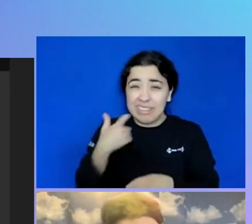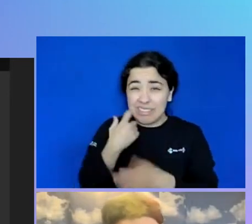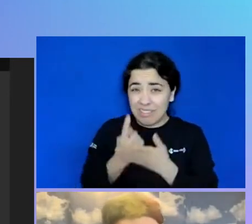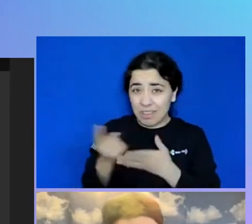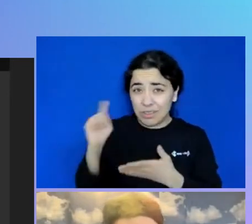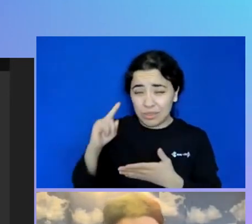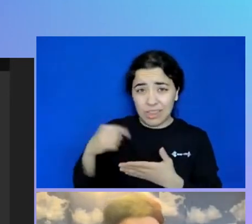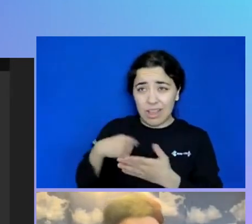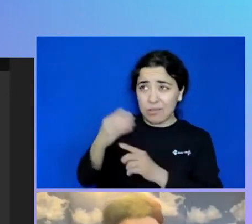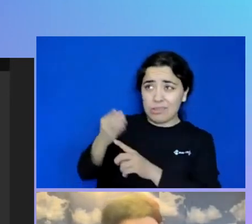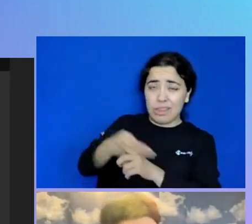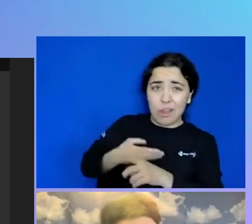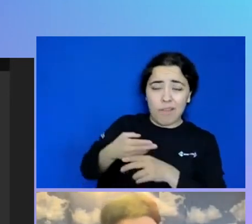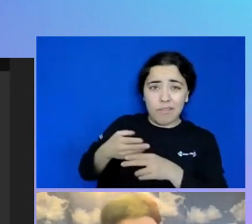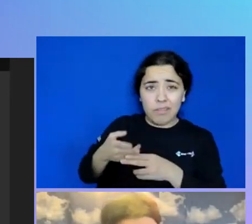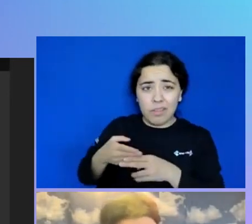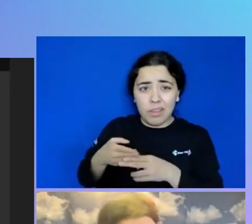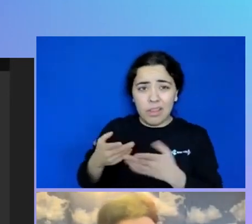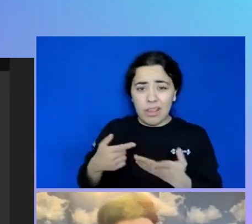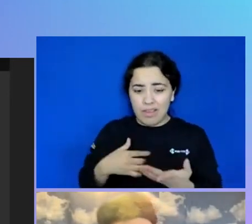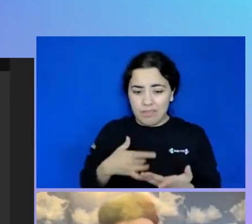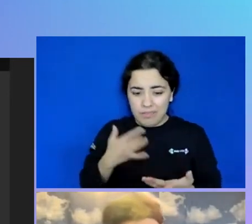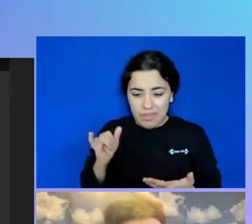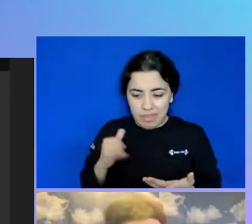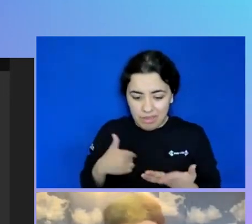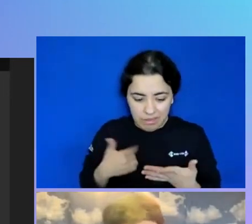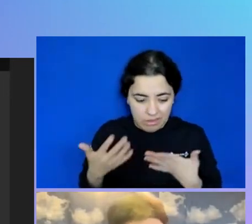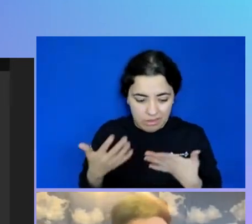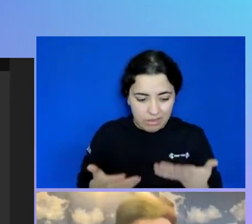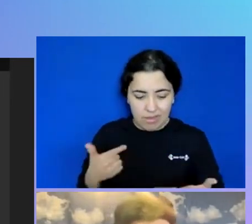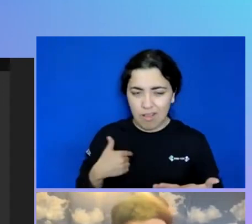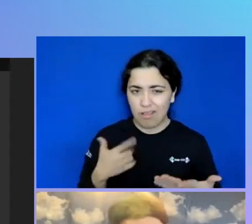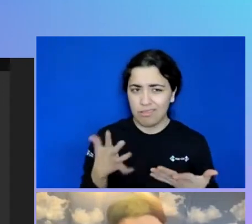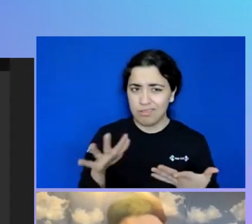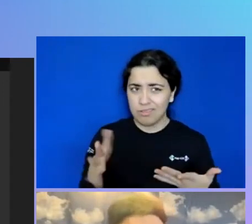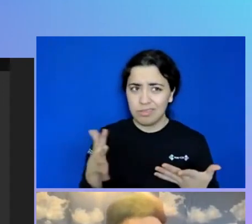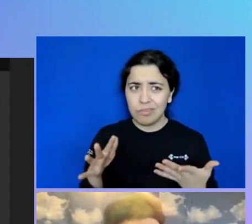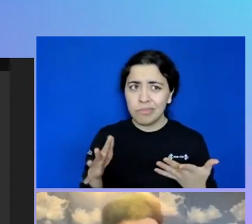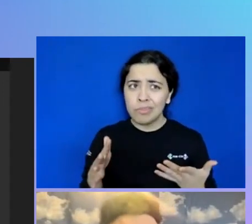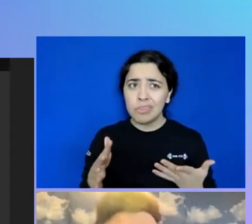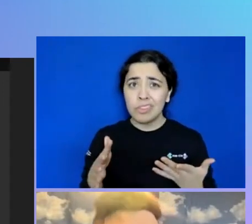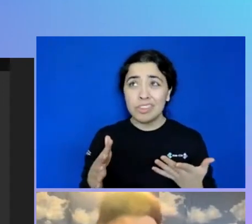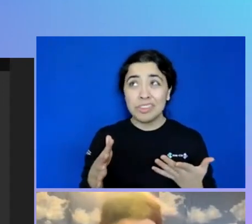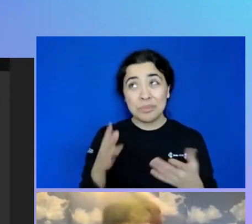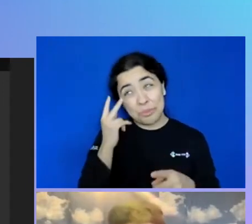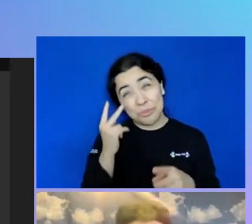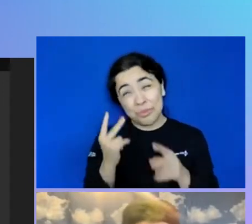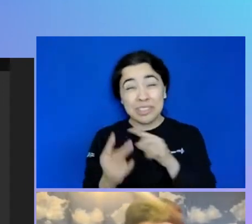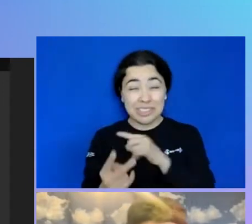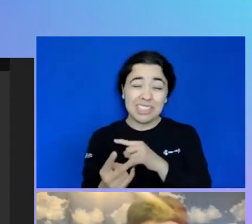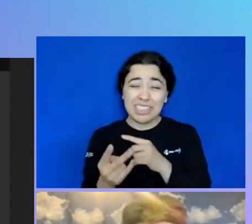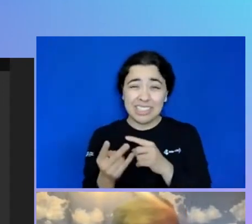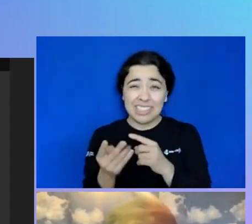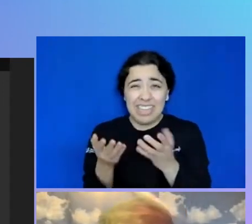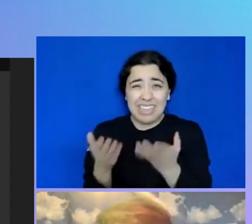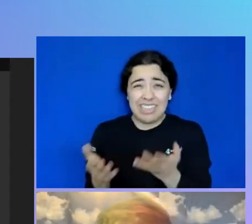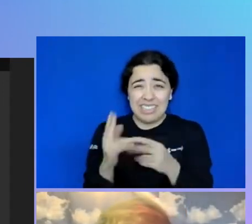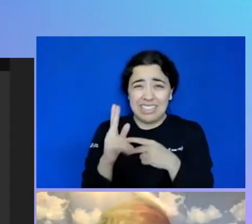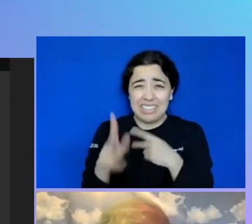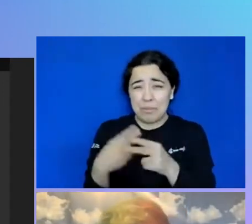off last week, so I feel like I kind of predicted did this, uh,